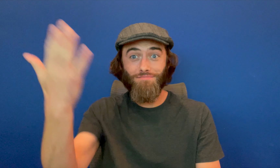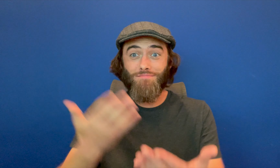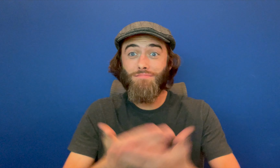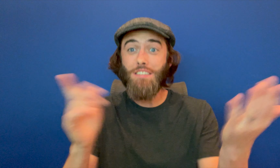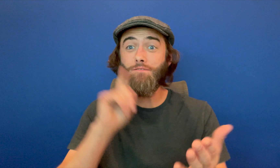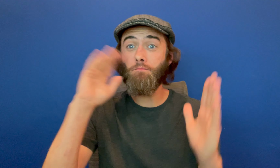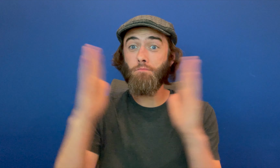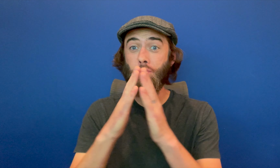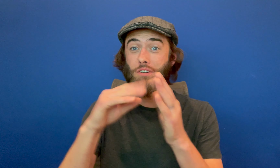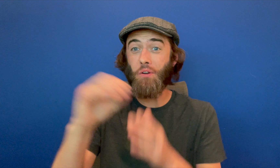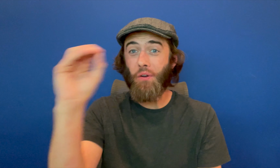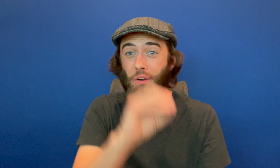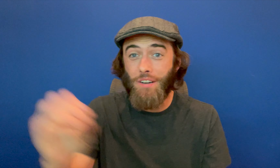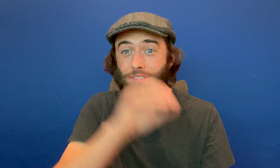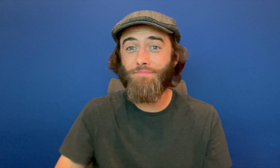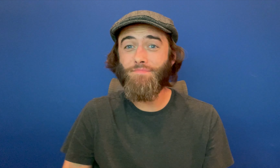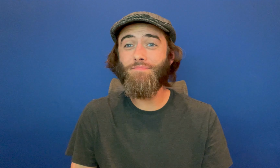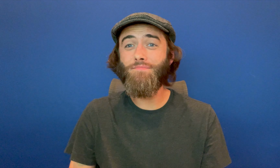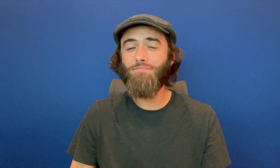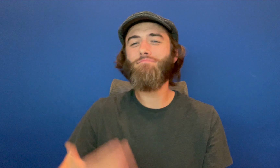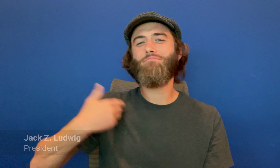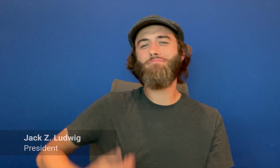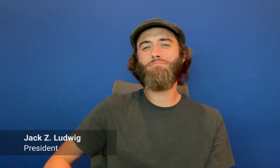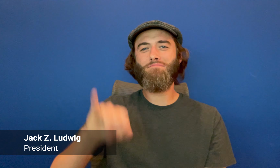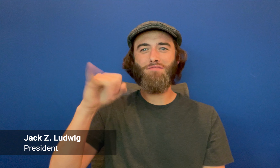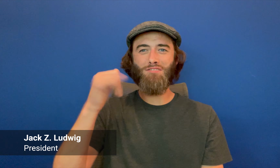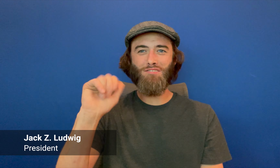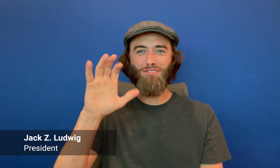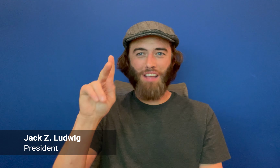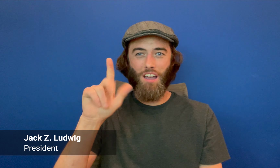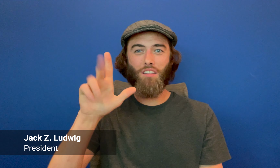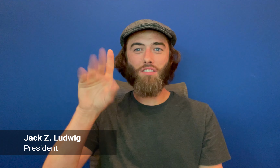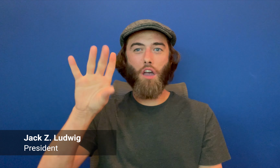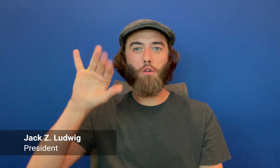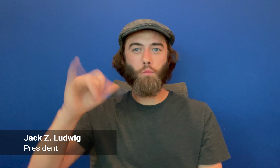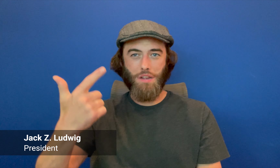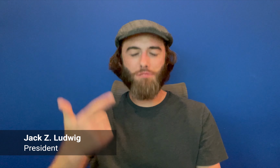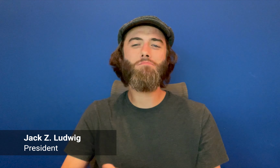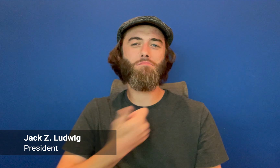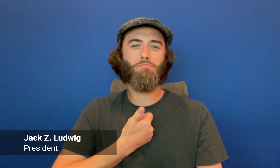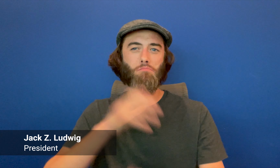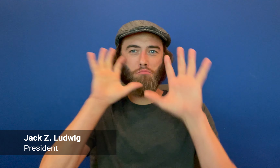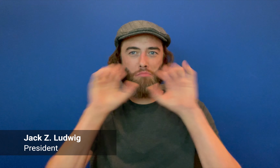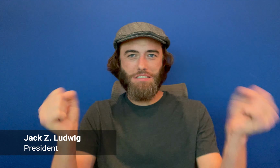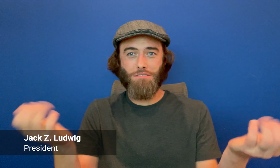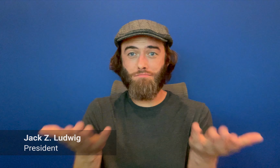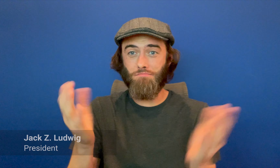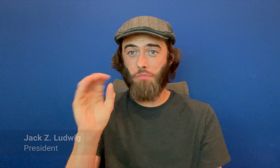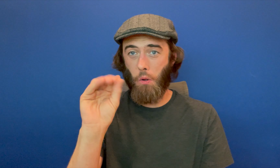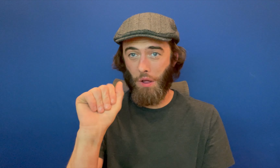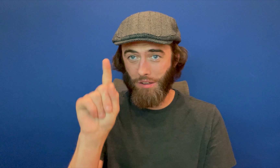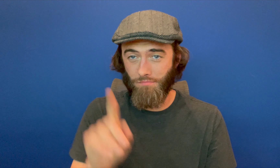Greetings to Deaf community in Oregon! I'm Jack Ludwig, President at OAD.